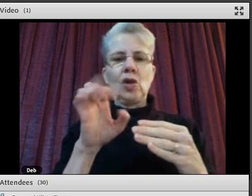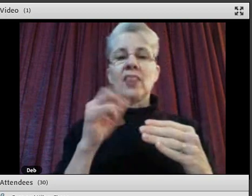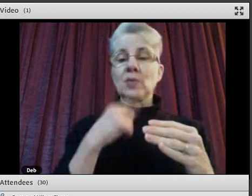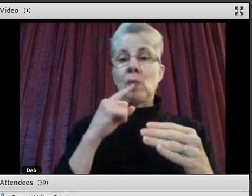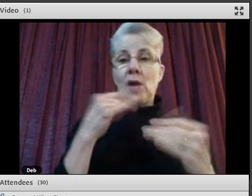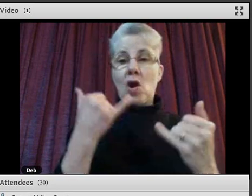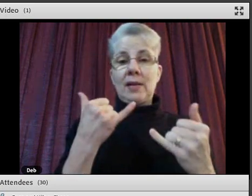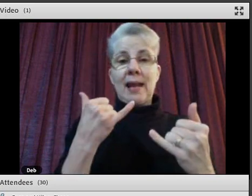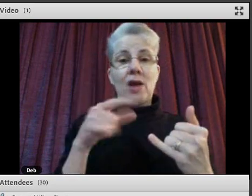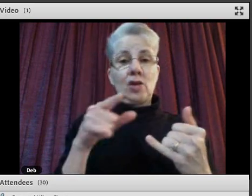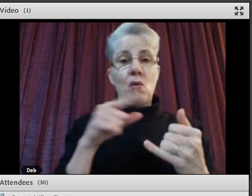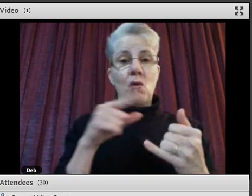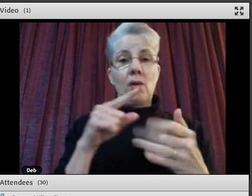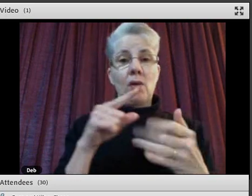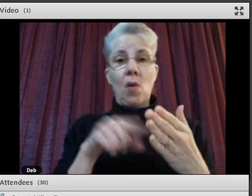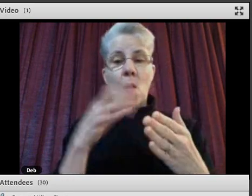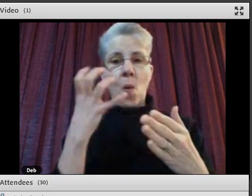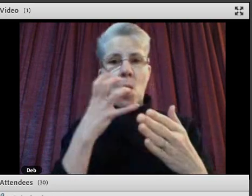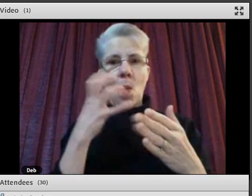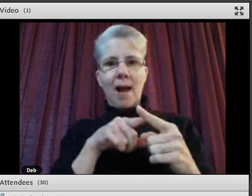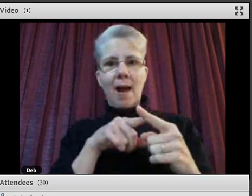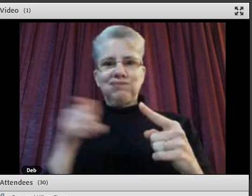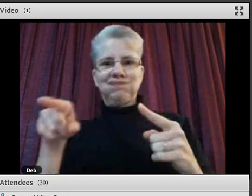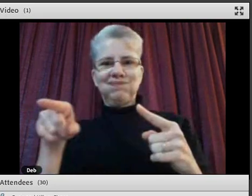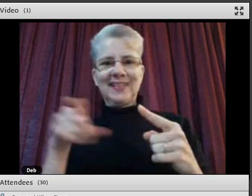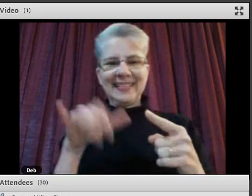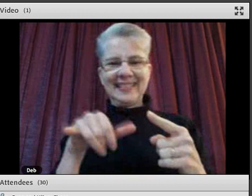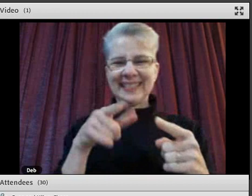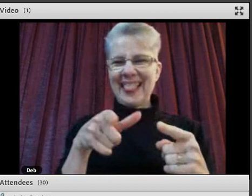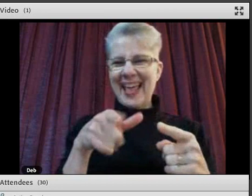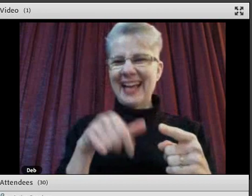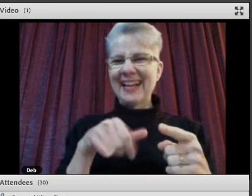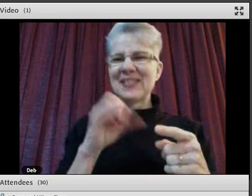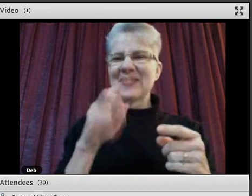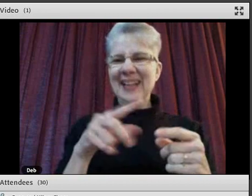You guys can try -- Whoa. All right.